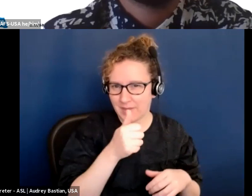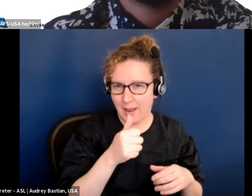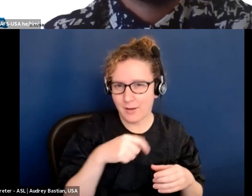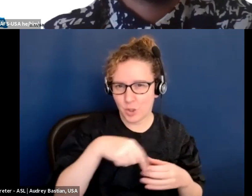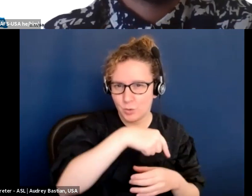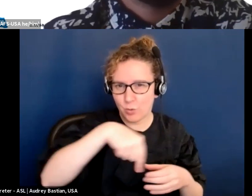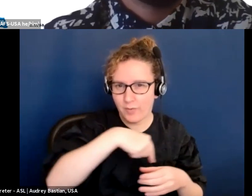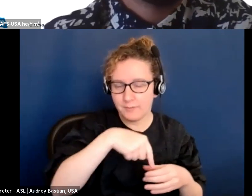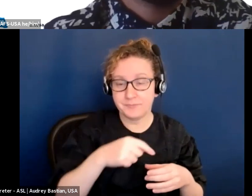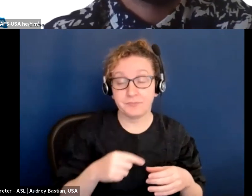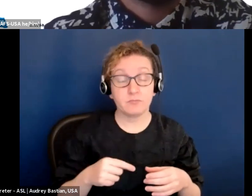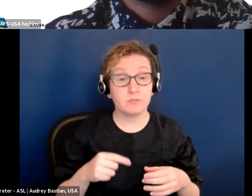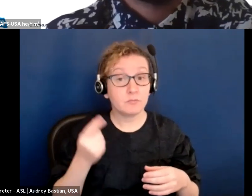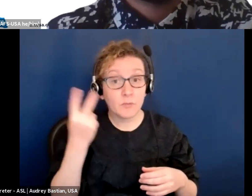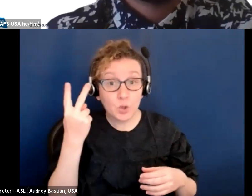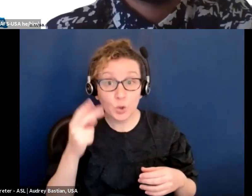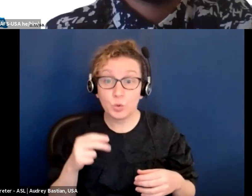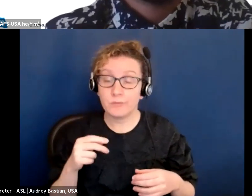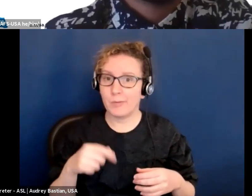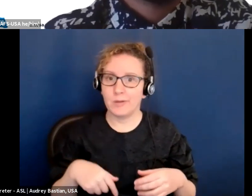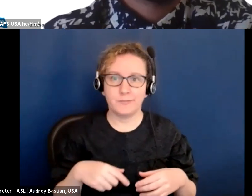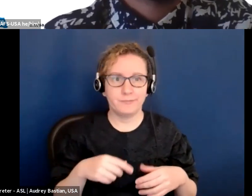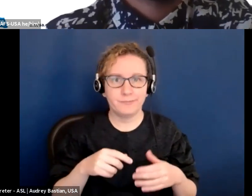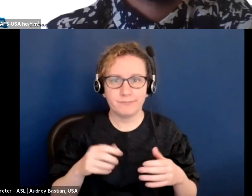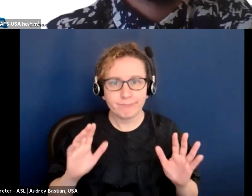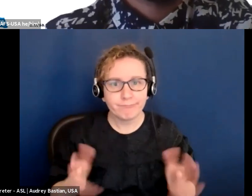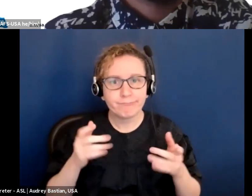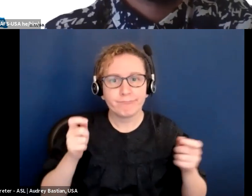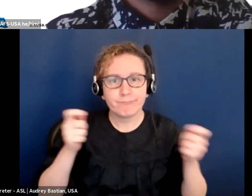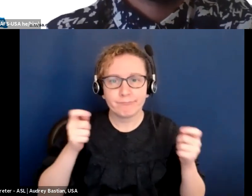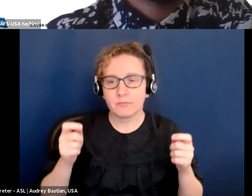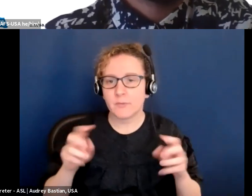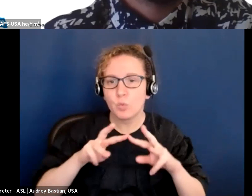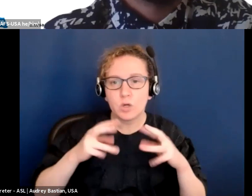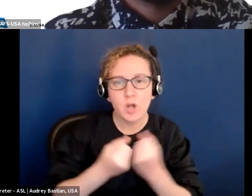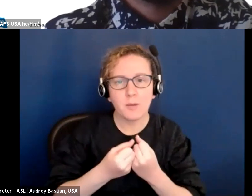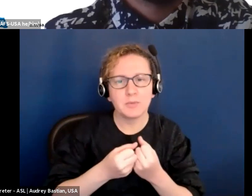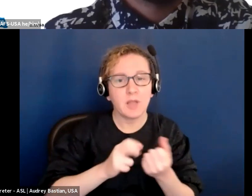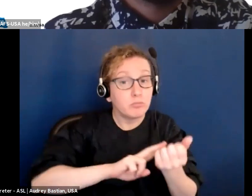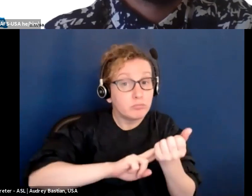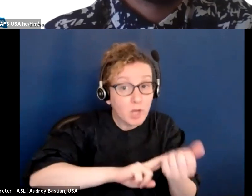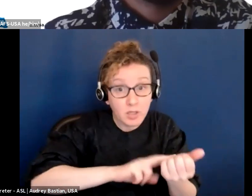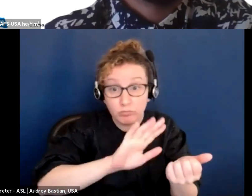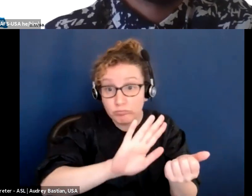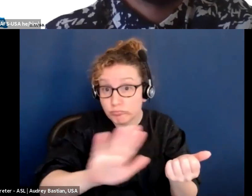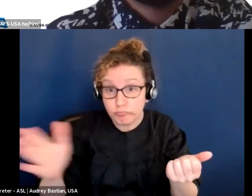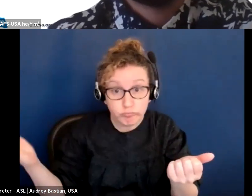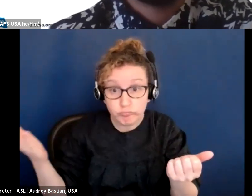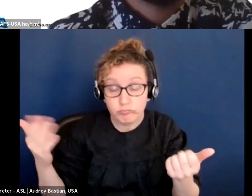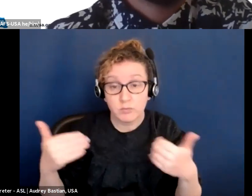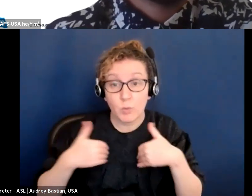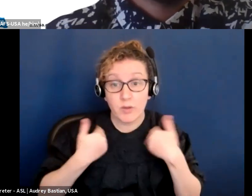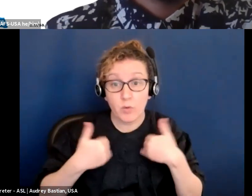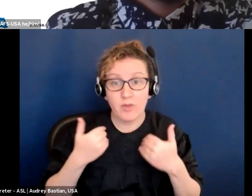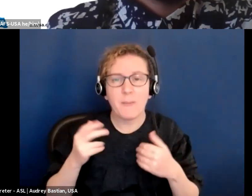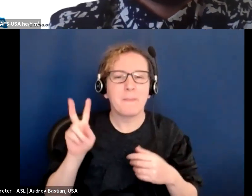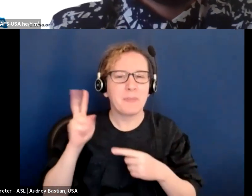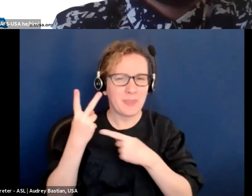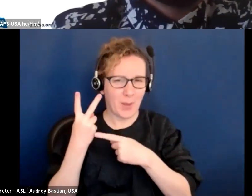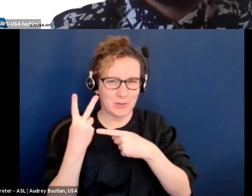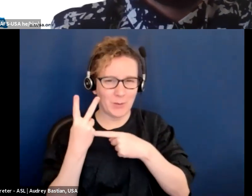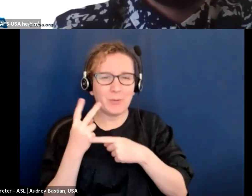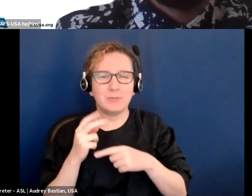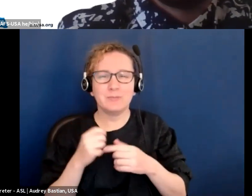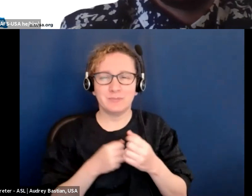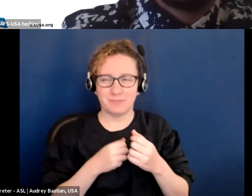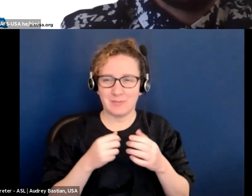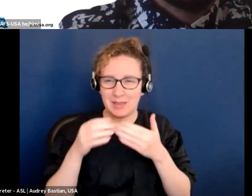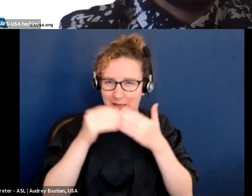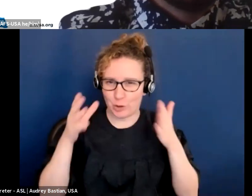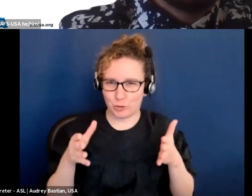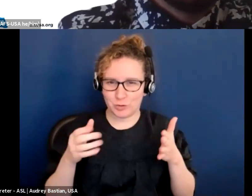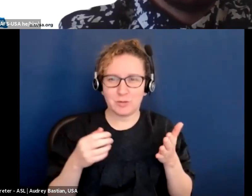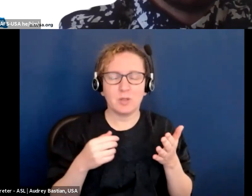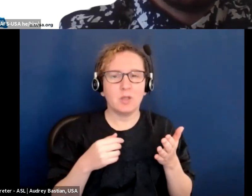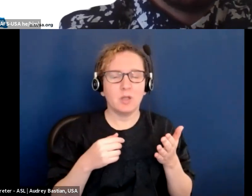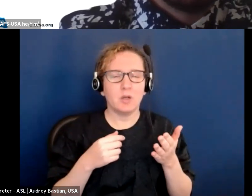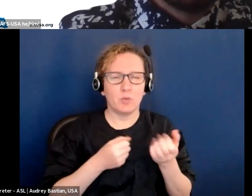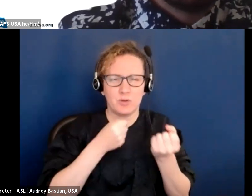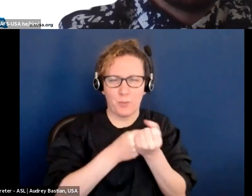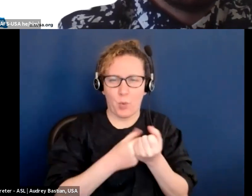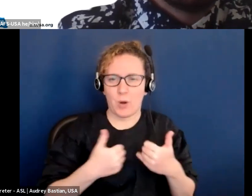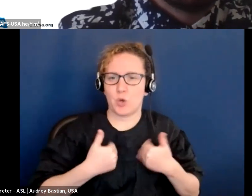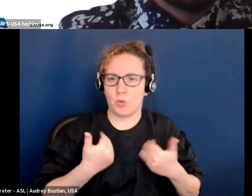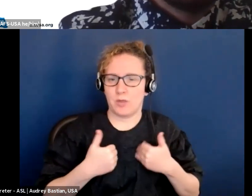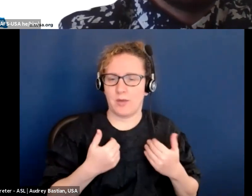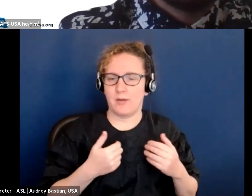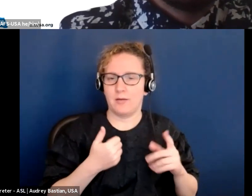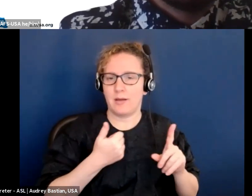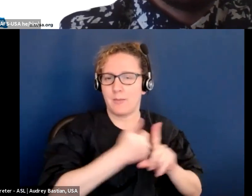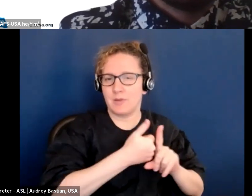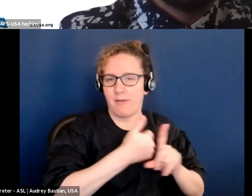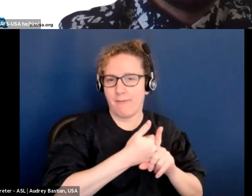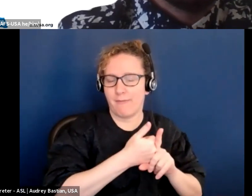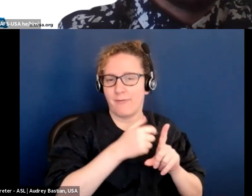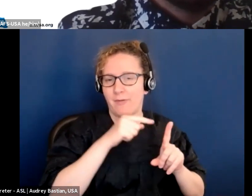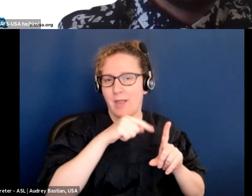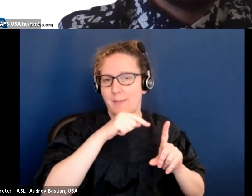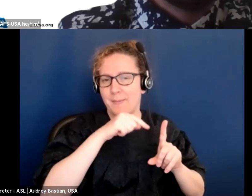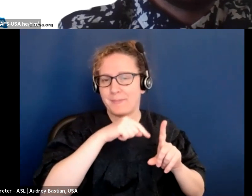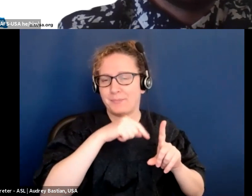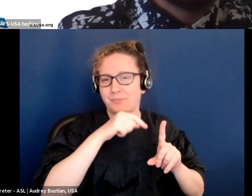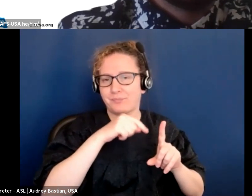check in regularly with youth. They have been the people who support our youth who may need